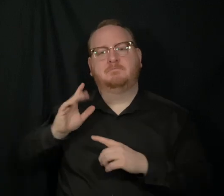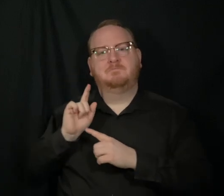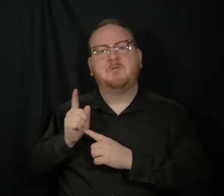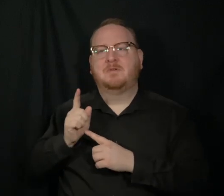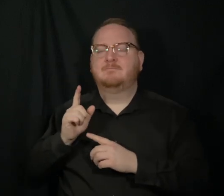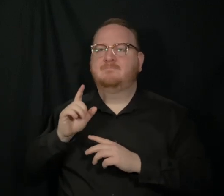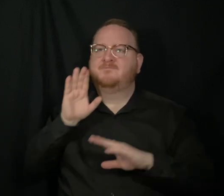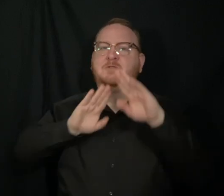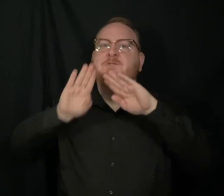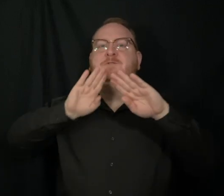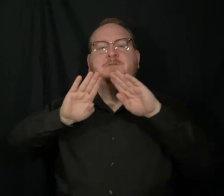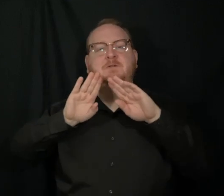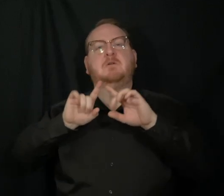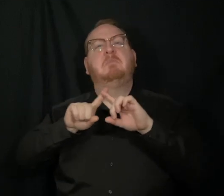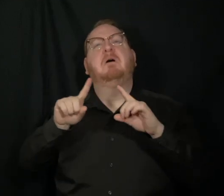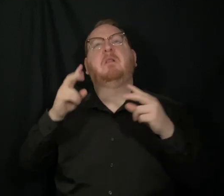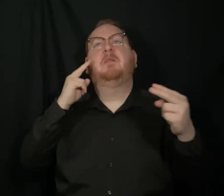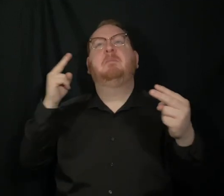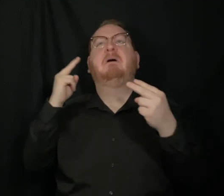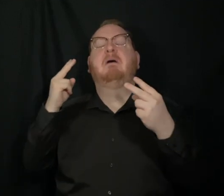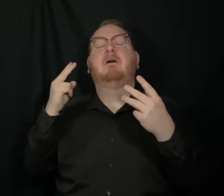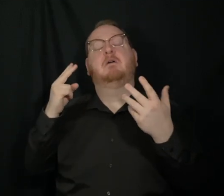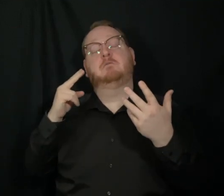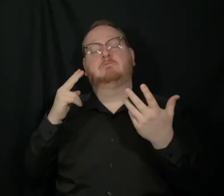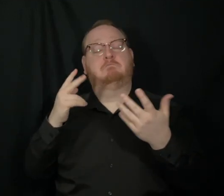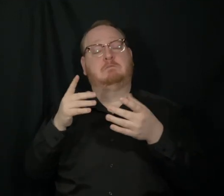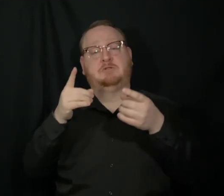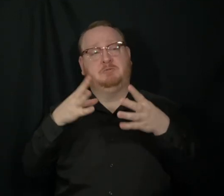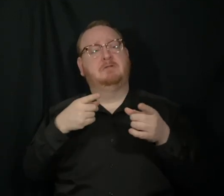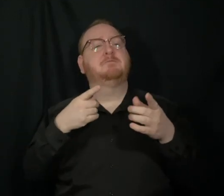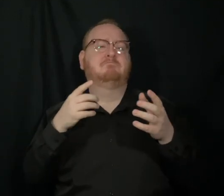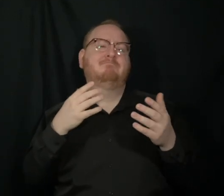that and think, and thank him for, for helping me come to that